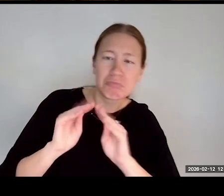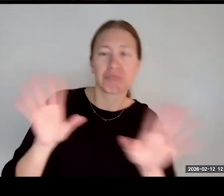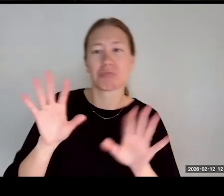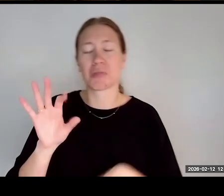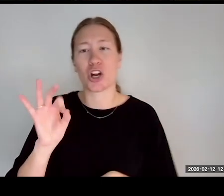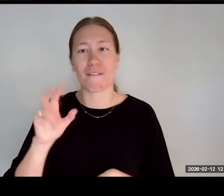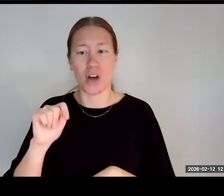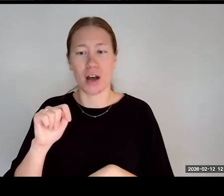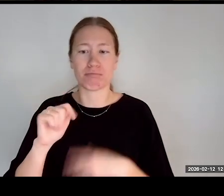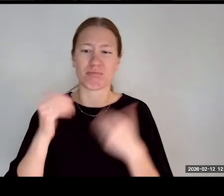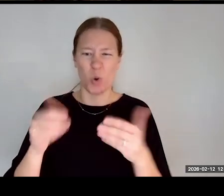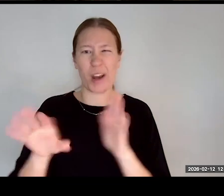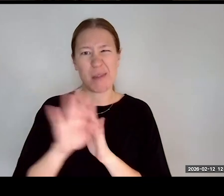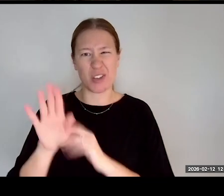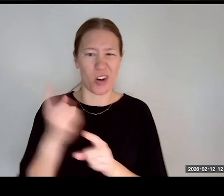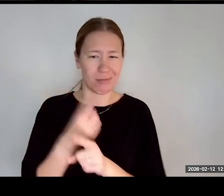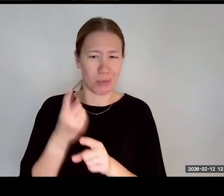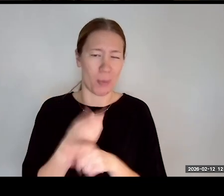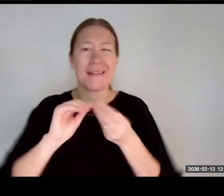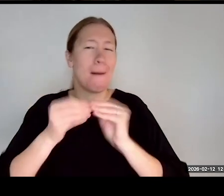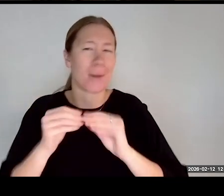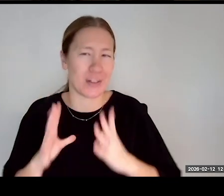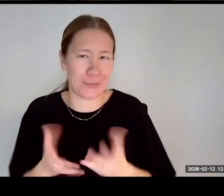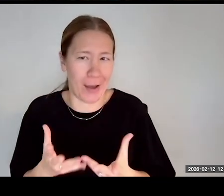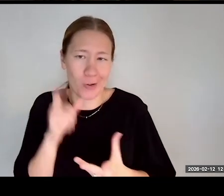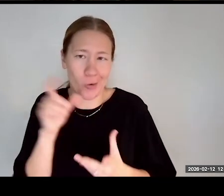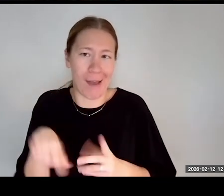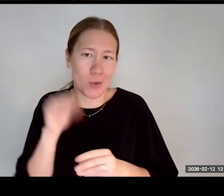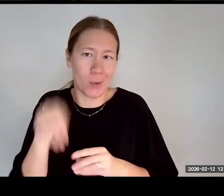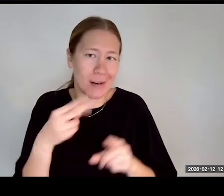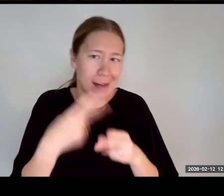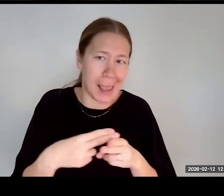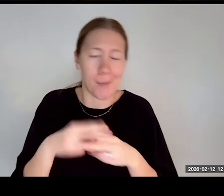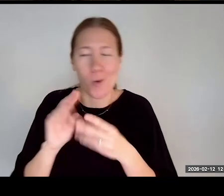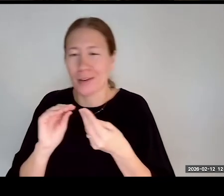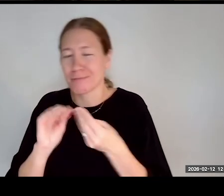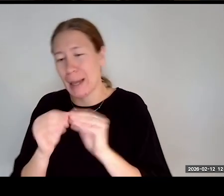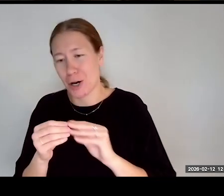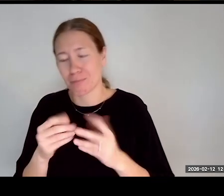if you want the correspond stuff in the chat. Okay, I'm seeing a bunch of people voting for a Candara.